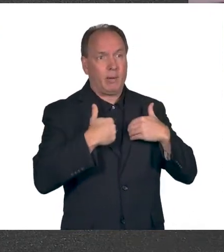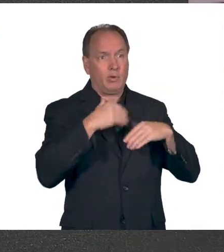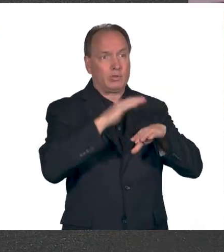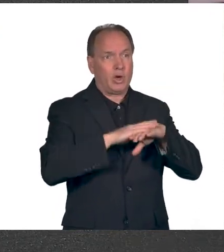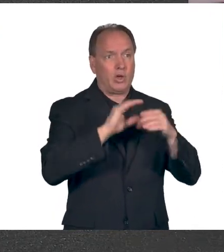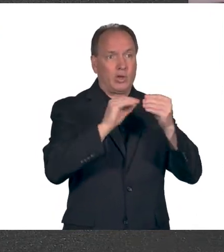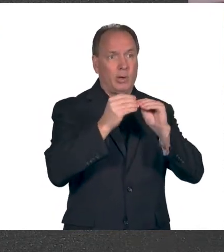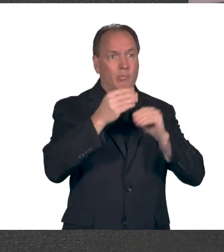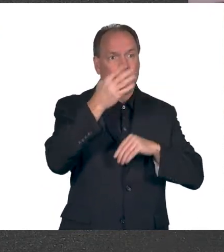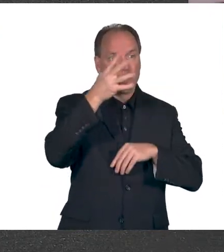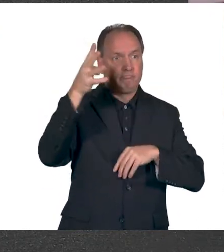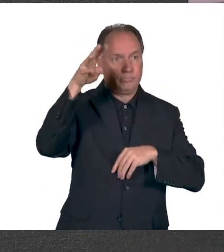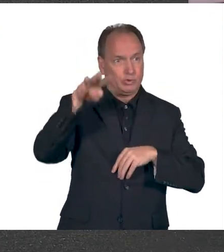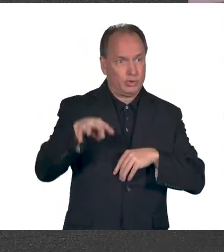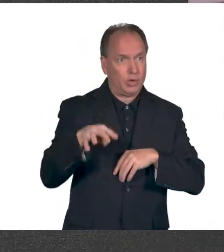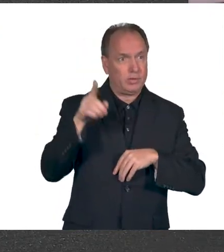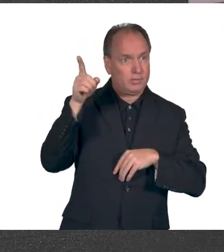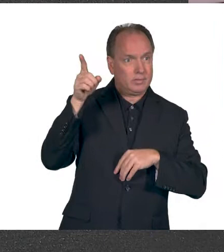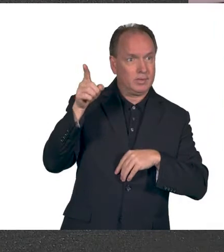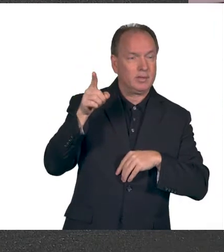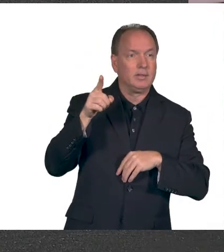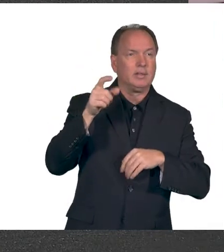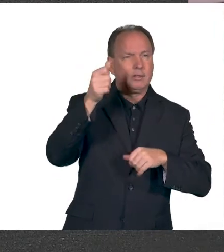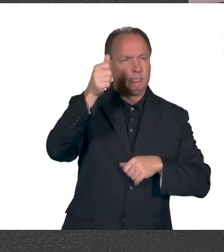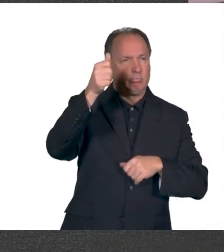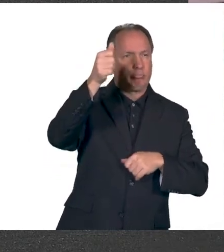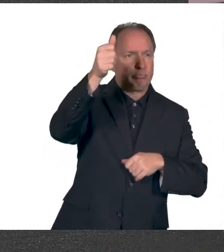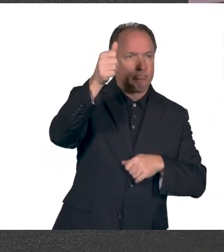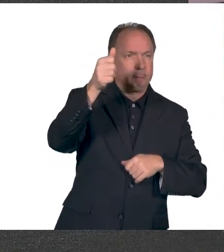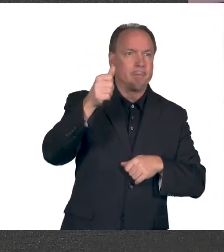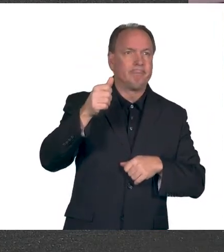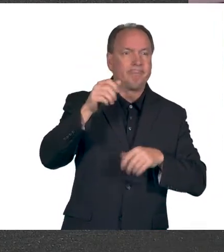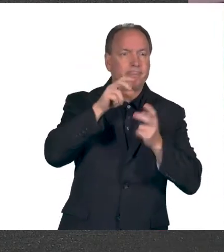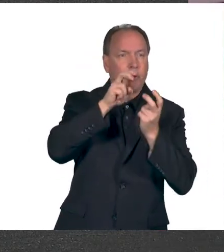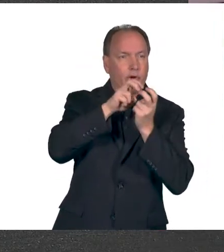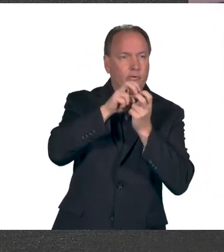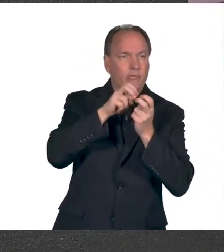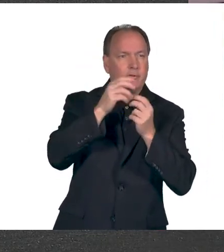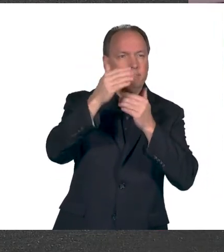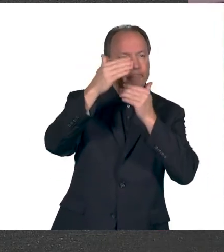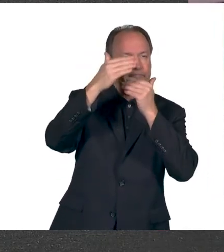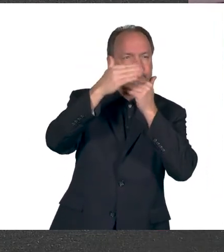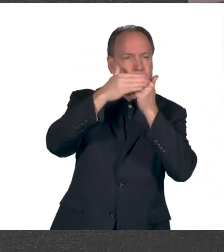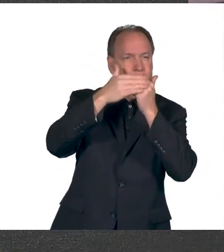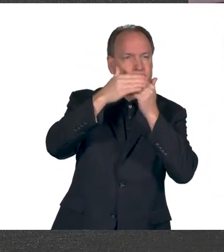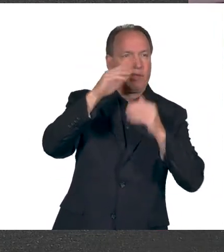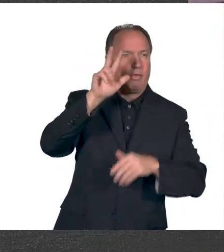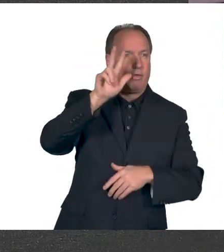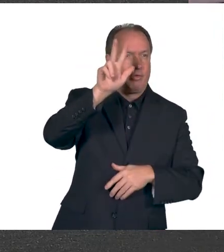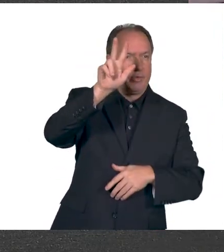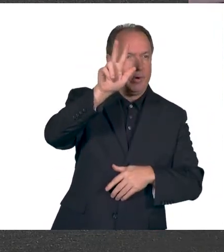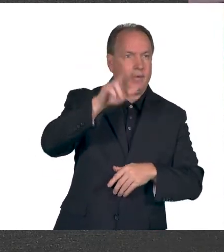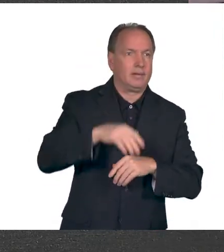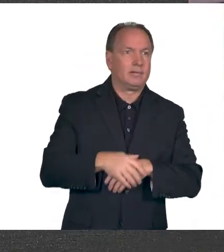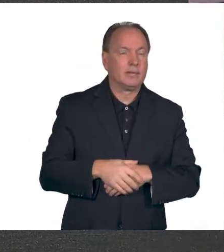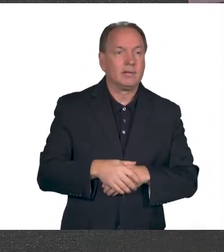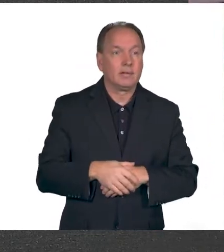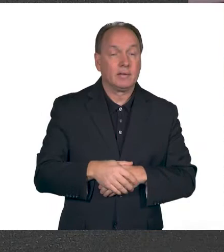I'm going to take gopher right next to the three. Okay, let's find another animal.